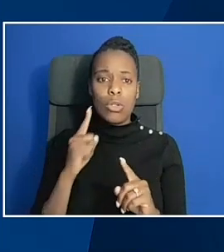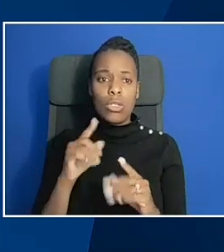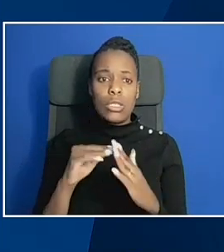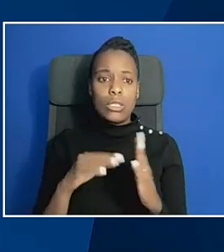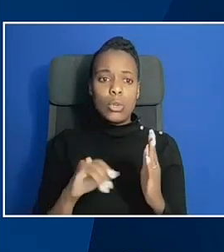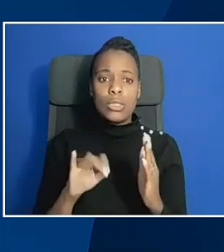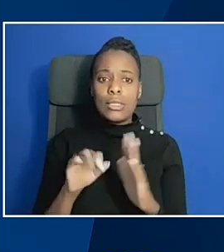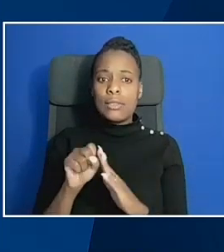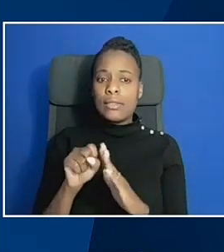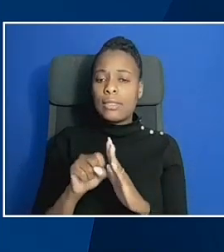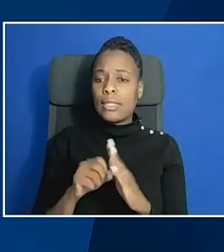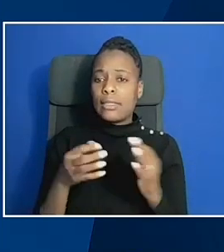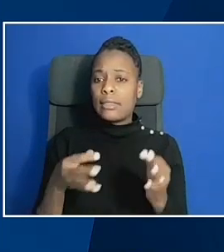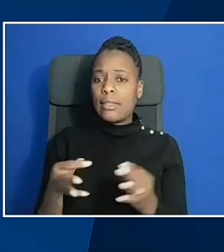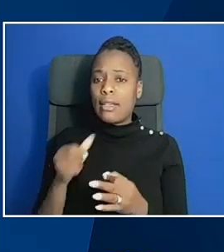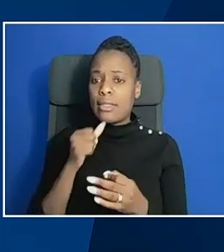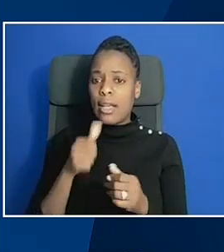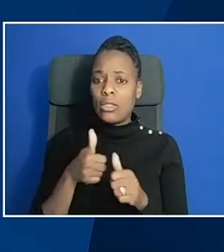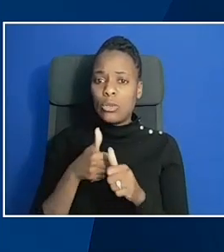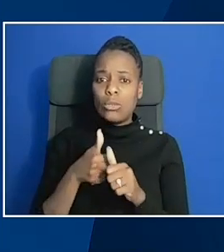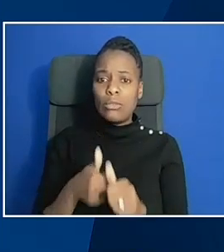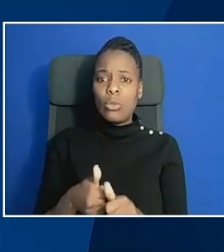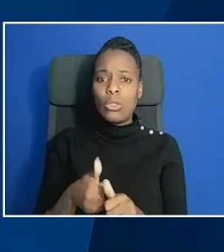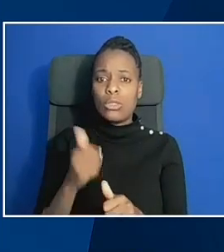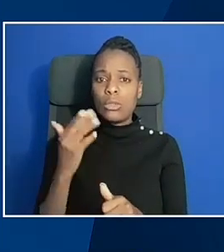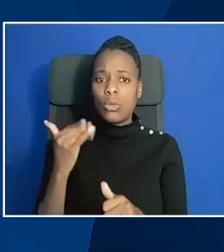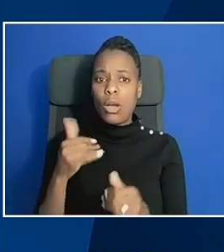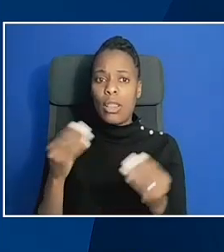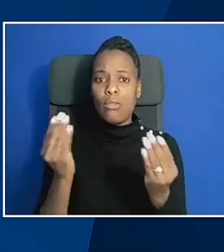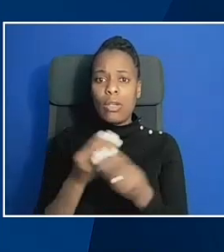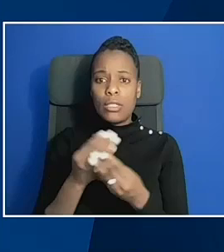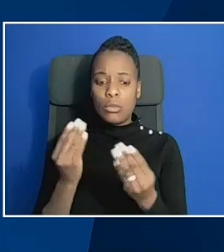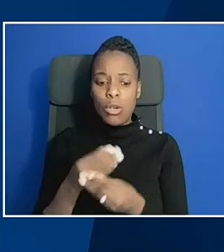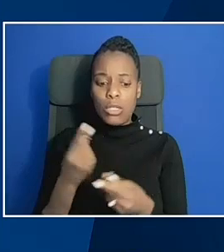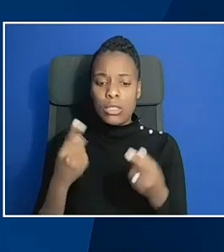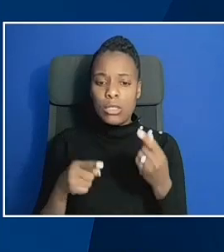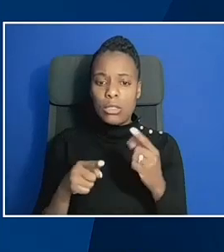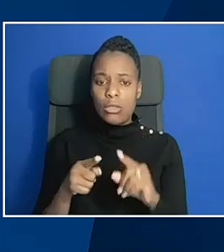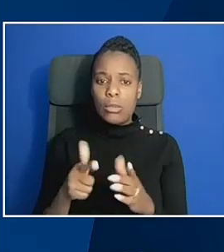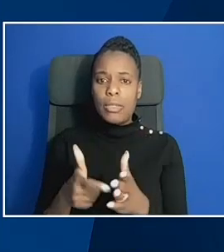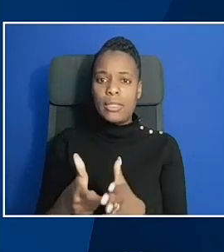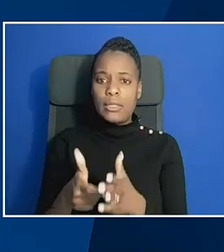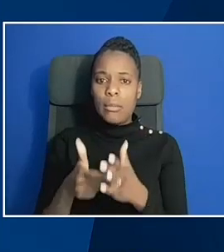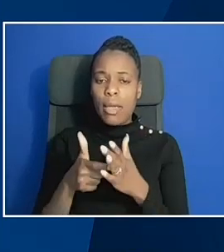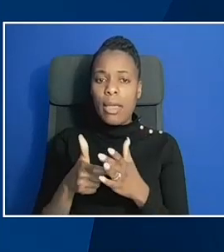to enforce those because their reciprocity agreement demands it, as well as what could be potentially harmful to the